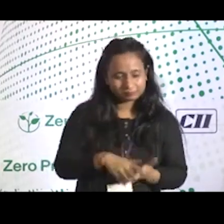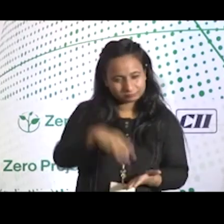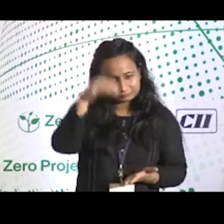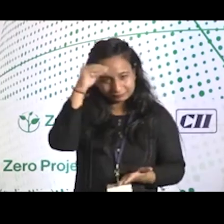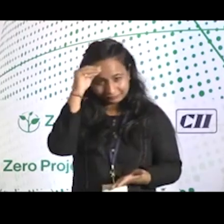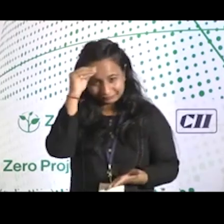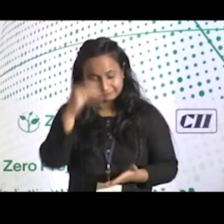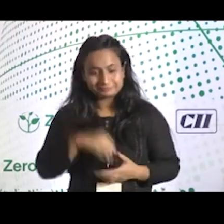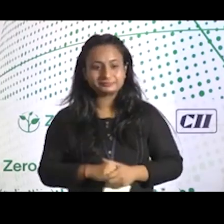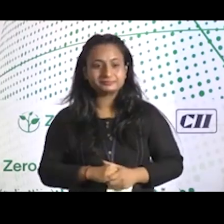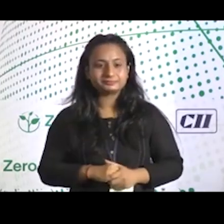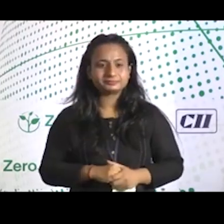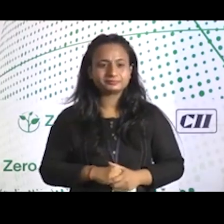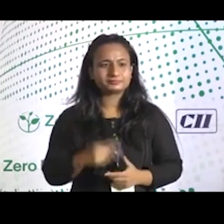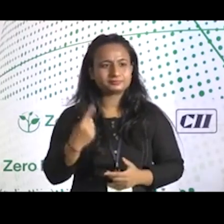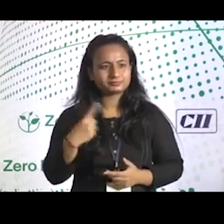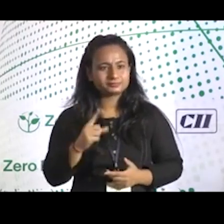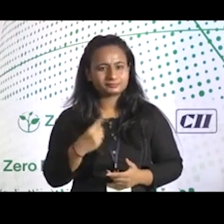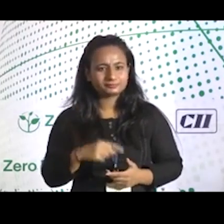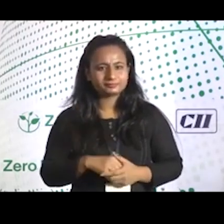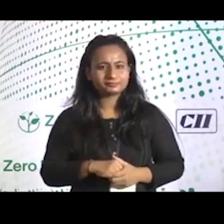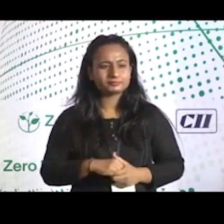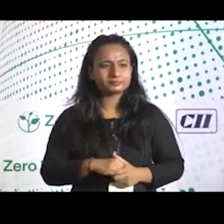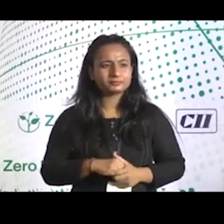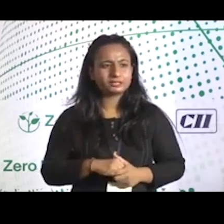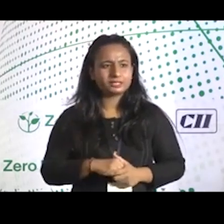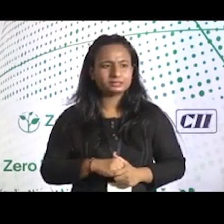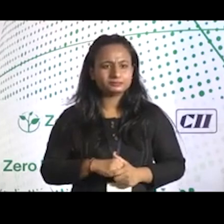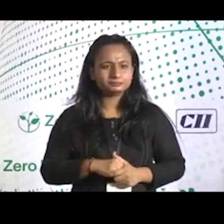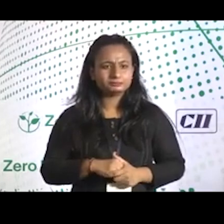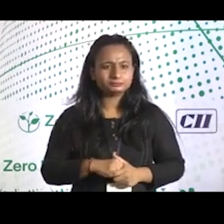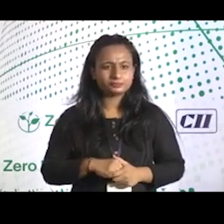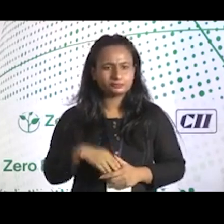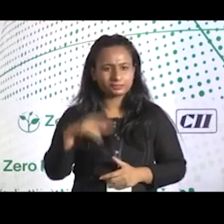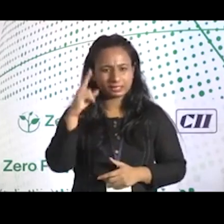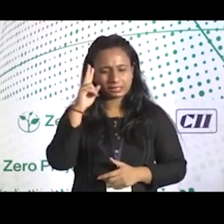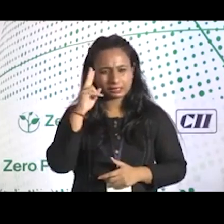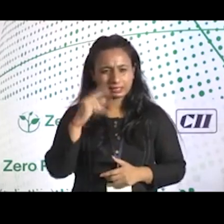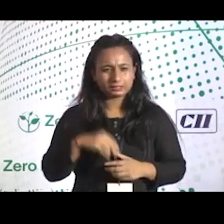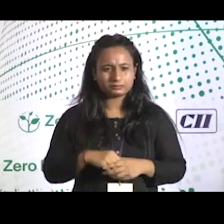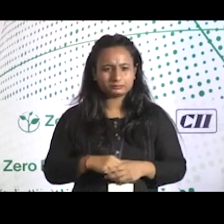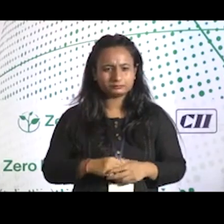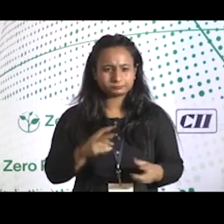Absolutely. I hope we as a panel are echoing some of the sentiments that are there